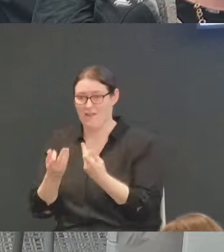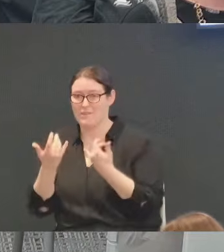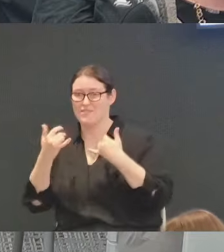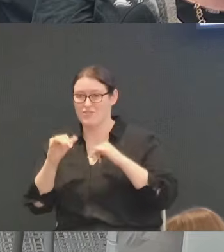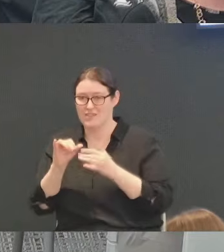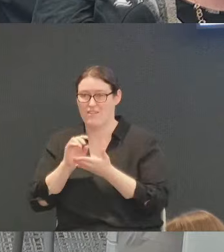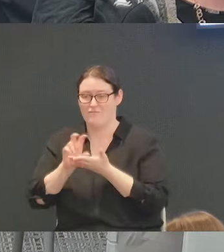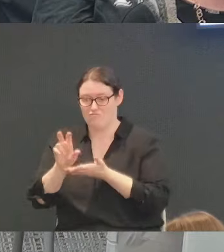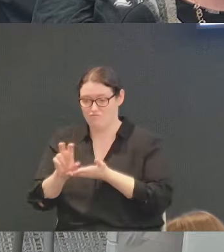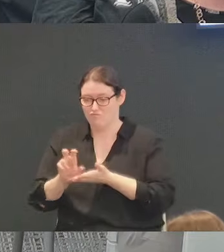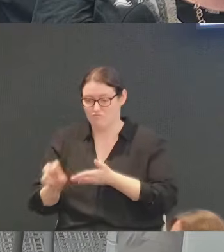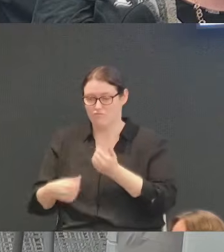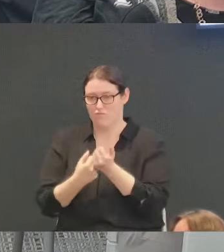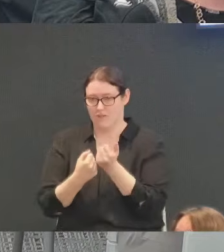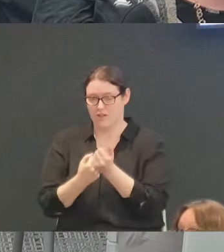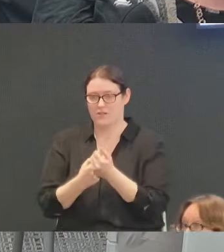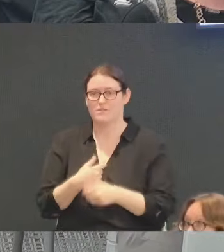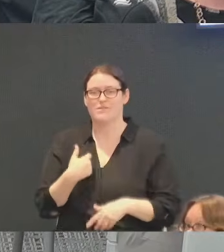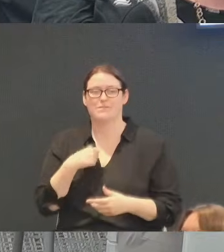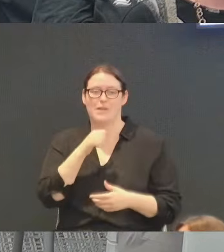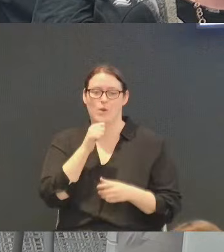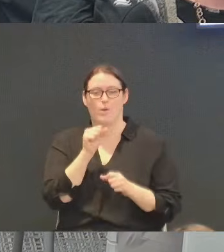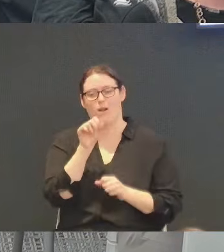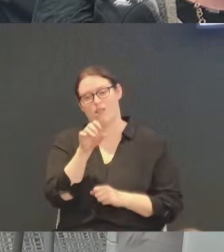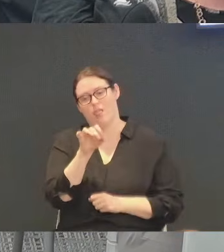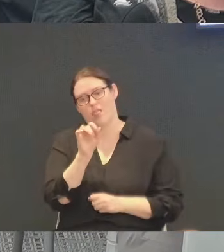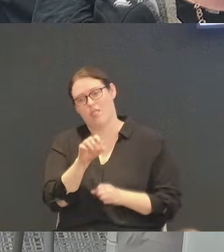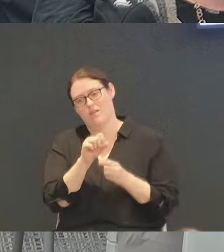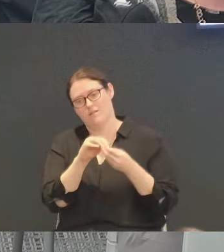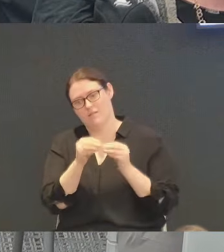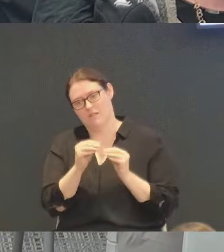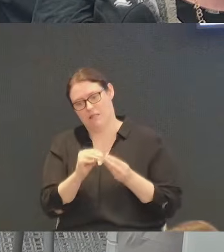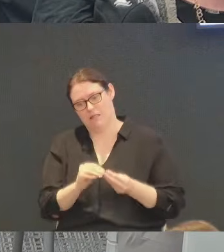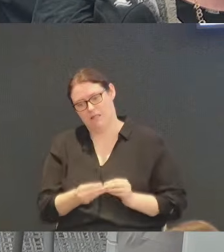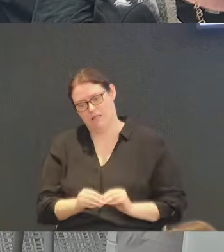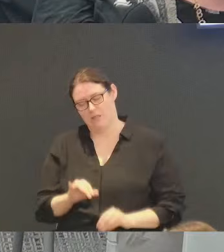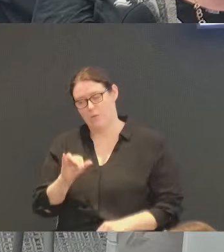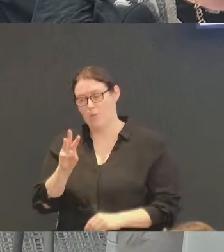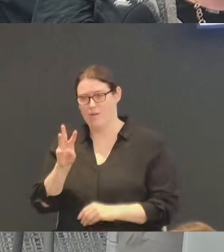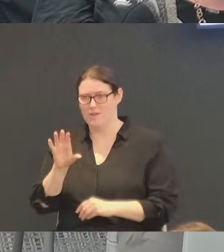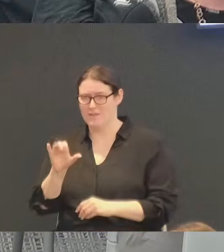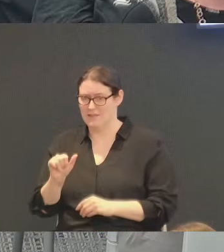I rather than sharing statistics about the incredible work that YWCA does every day,